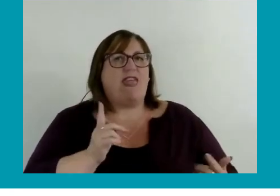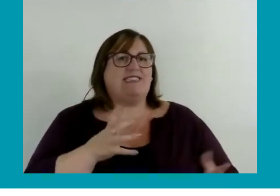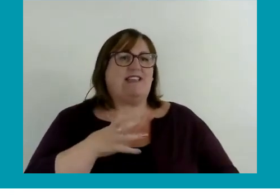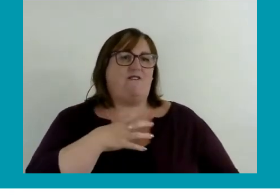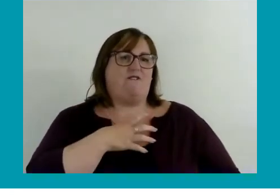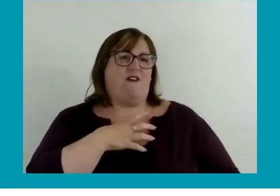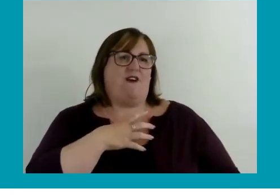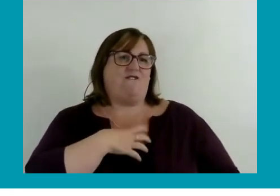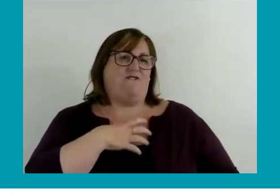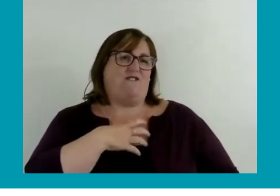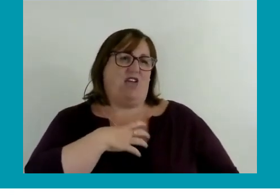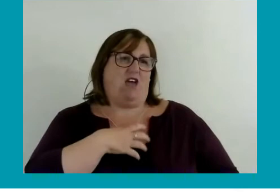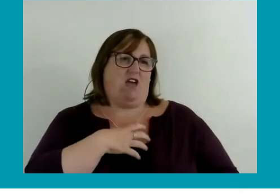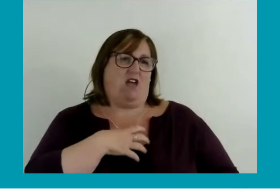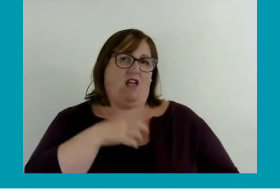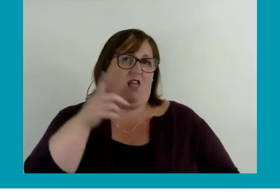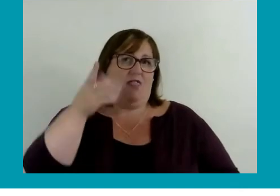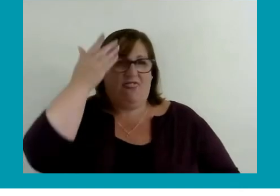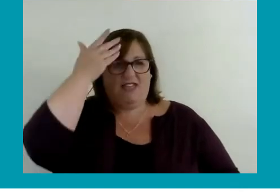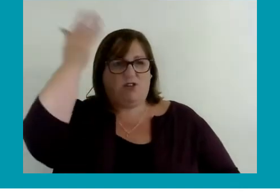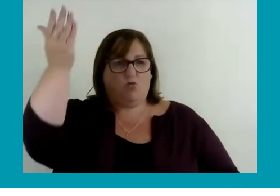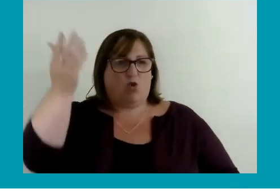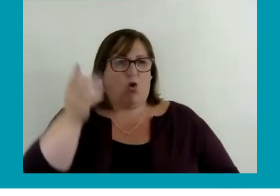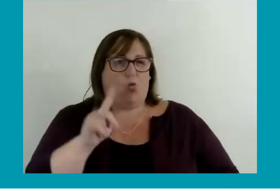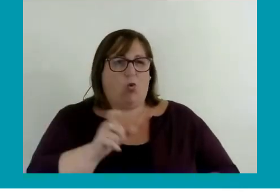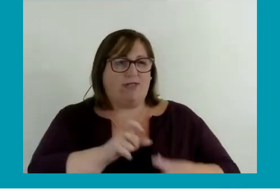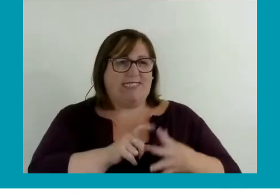don't know what disability is they don't know how to handle it they don't know how to manage